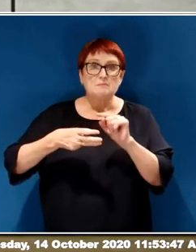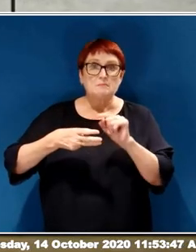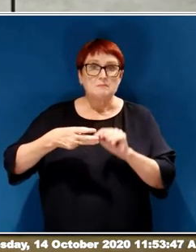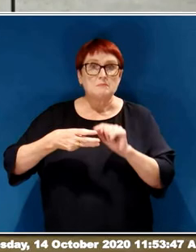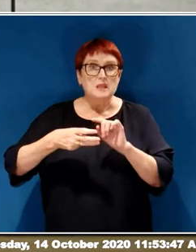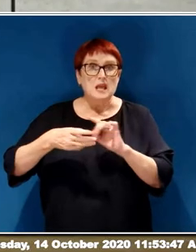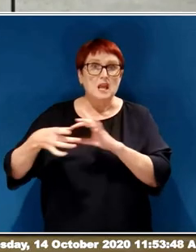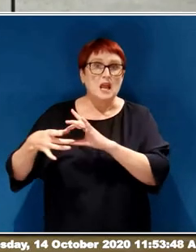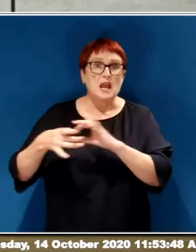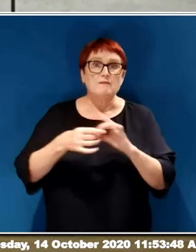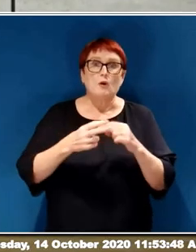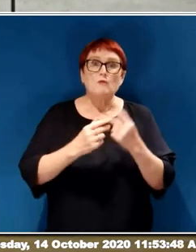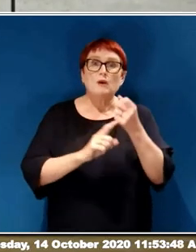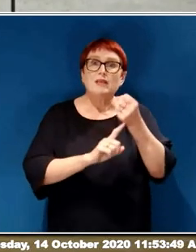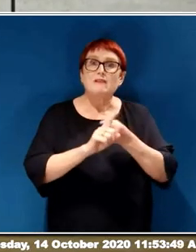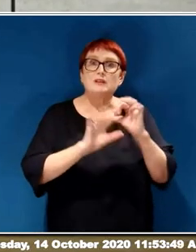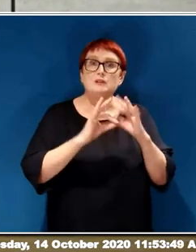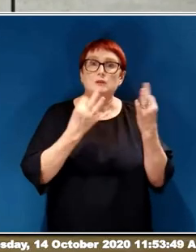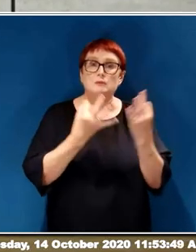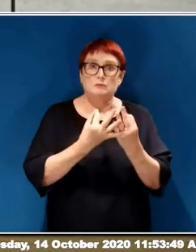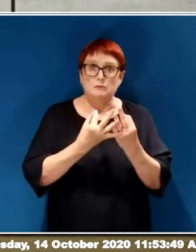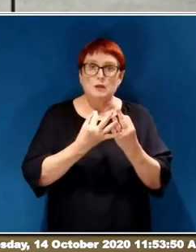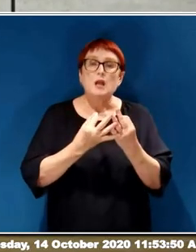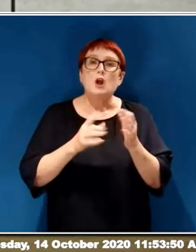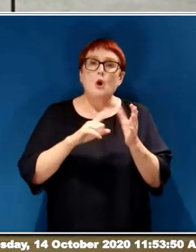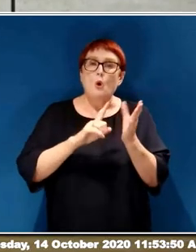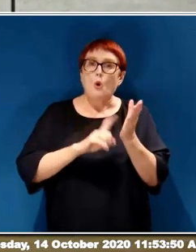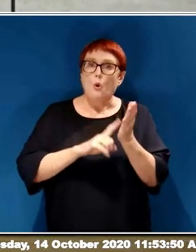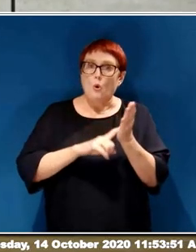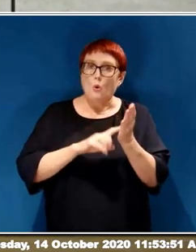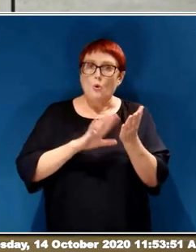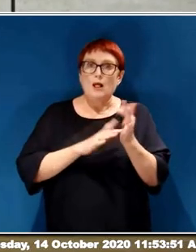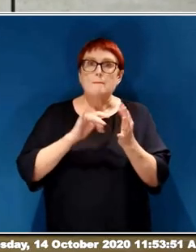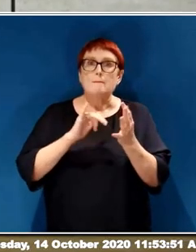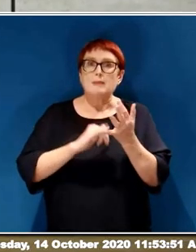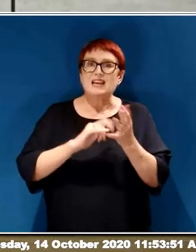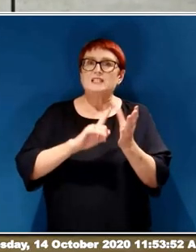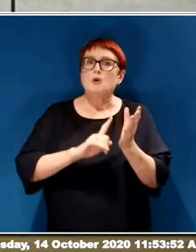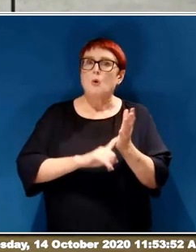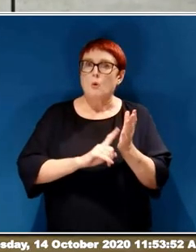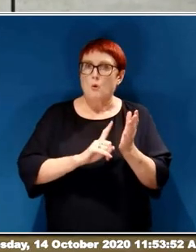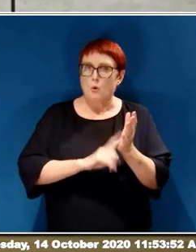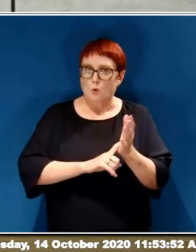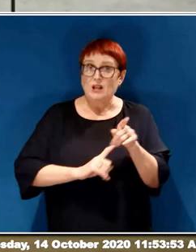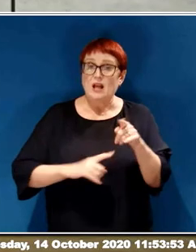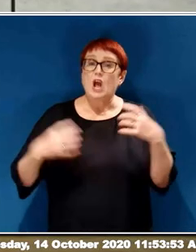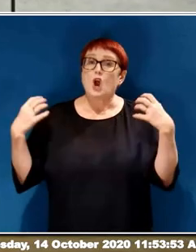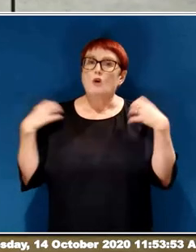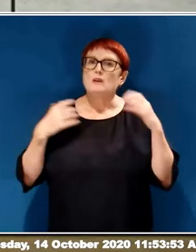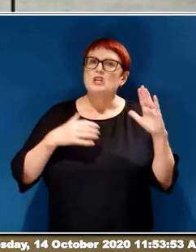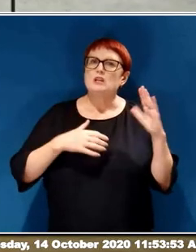Commissioner Galbally was, of course, past patron of that organisation for the 12 months up to June 2019.